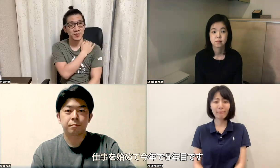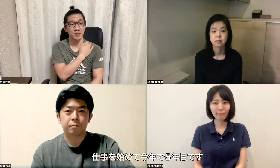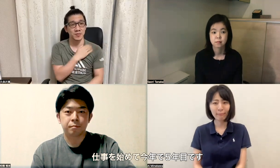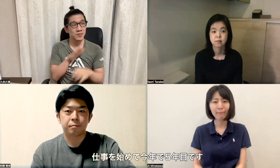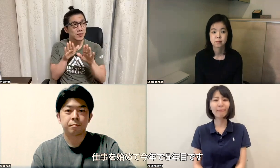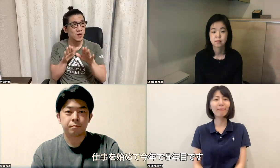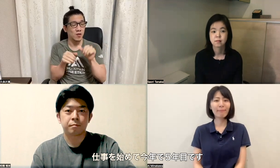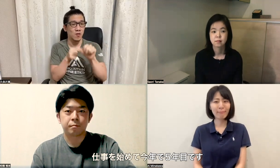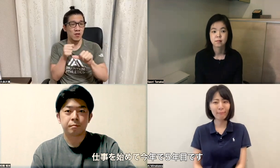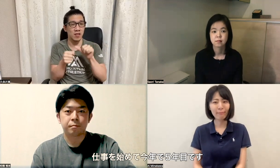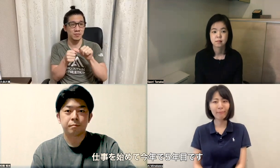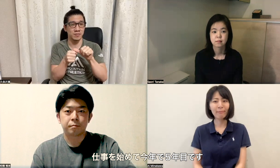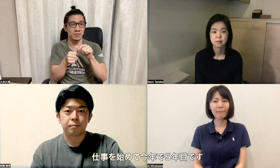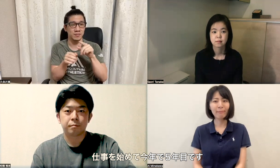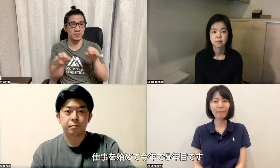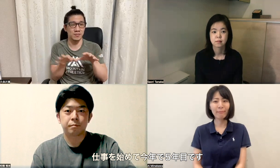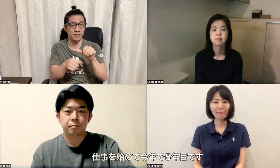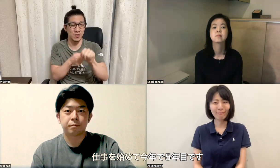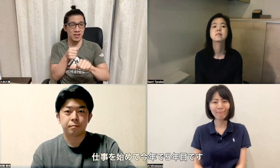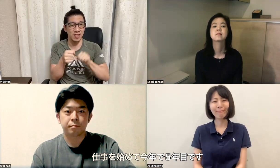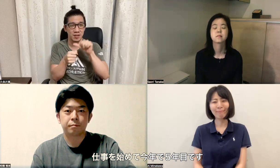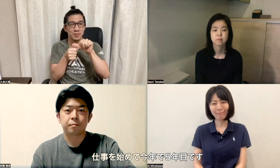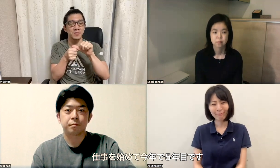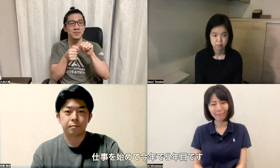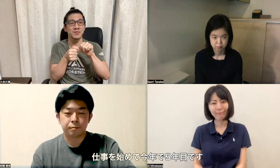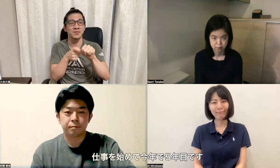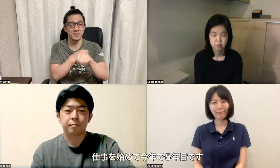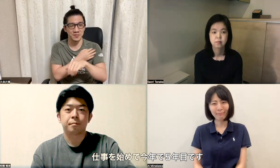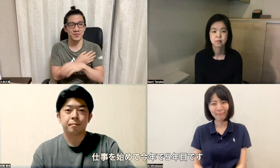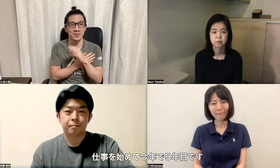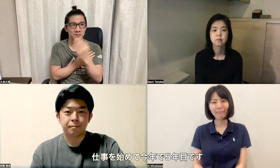This is my fifth year since I started this job.